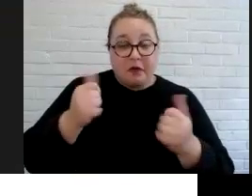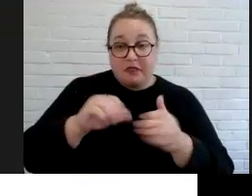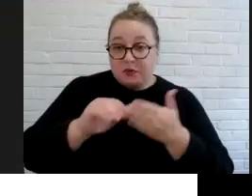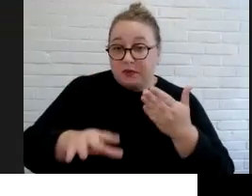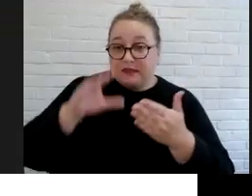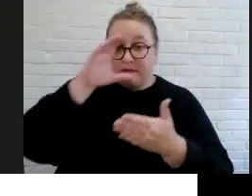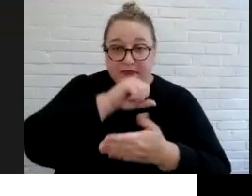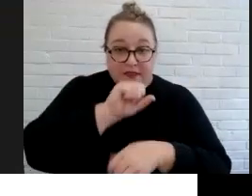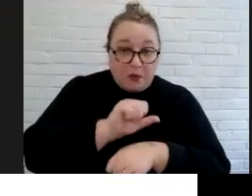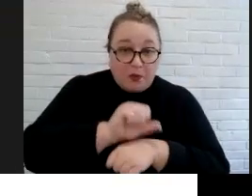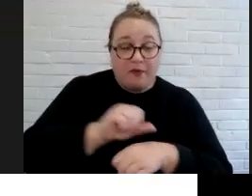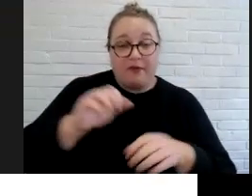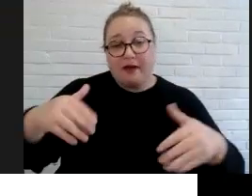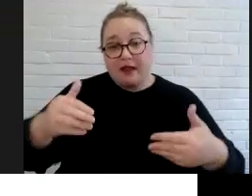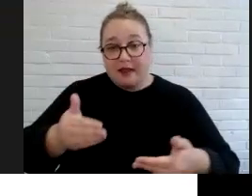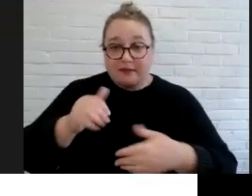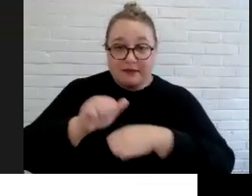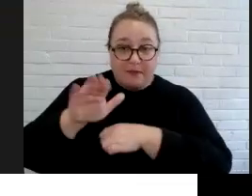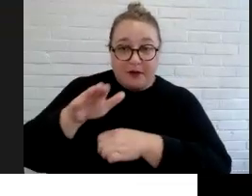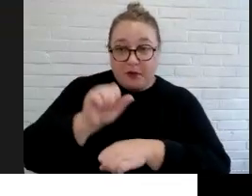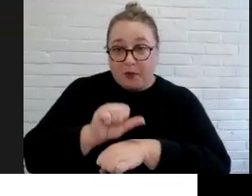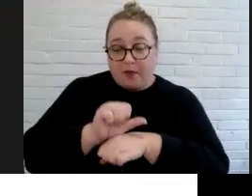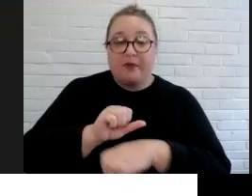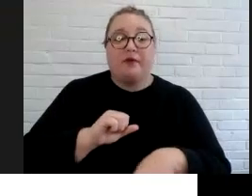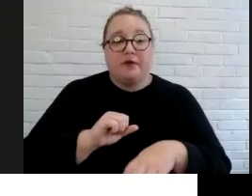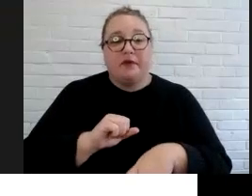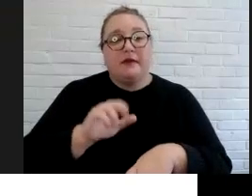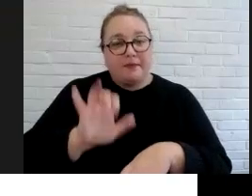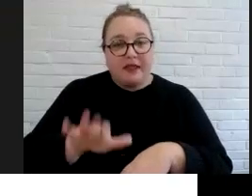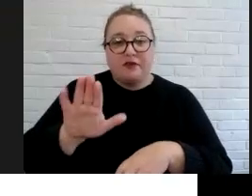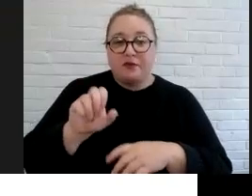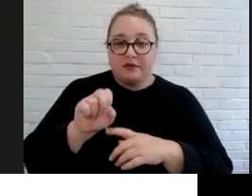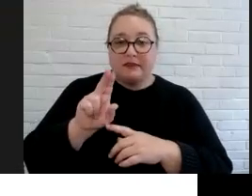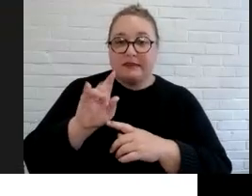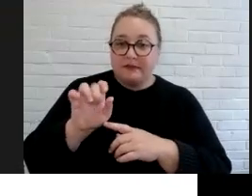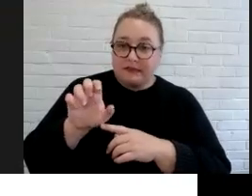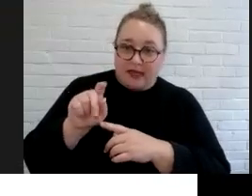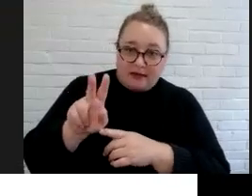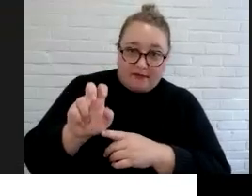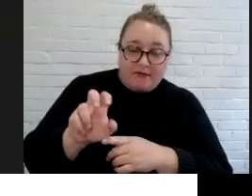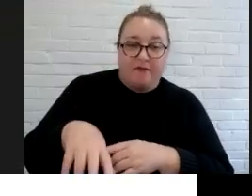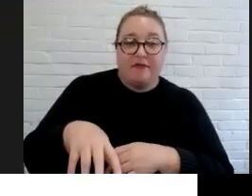And so again, that's your, you know, substantive and regular interaction that you're having in your classroom.